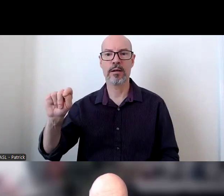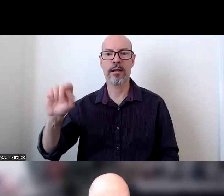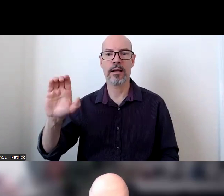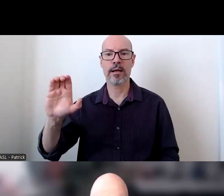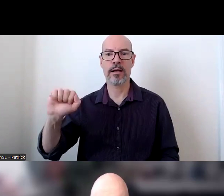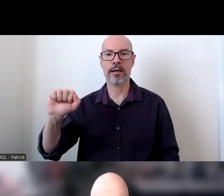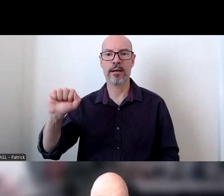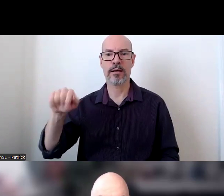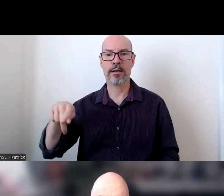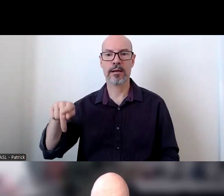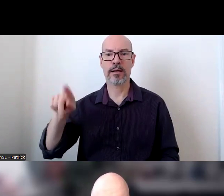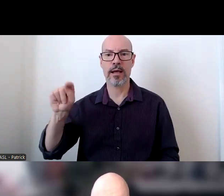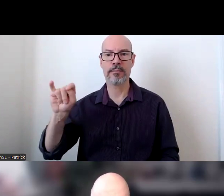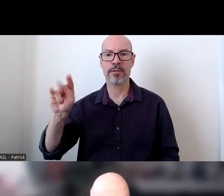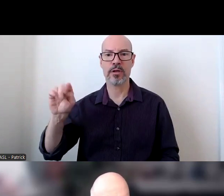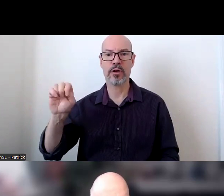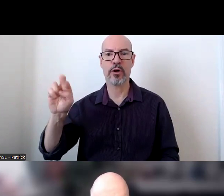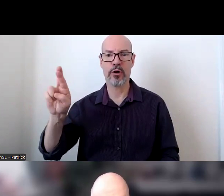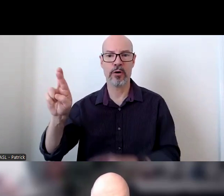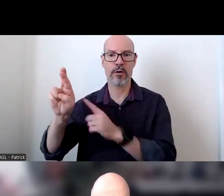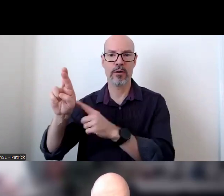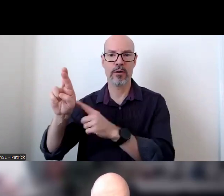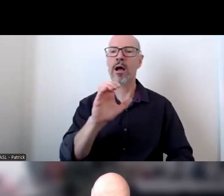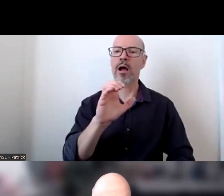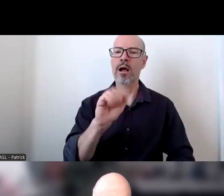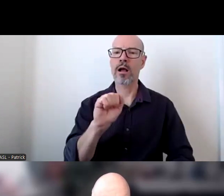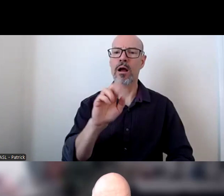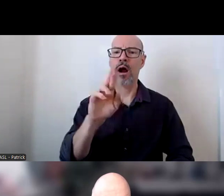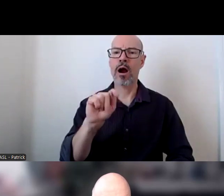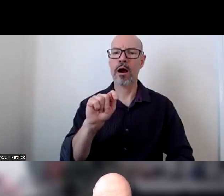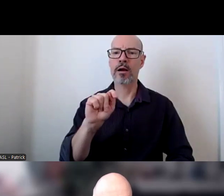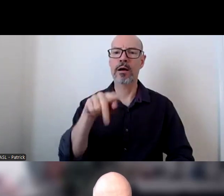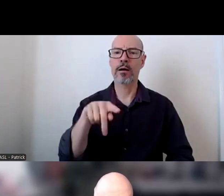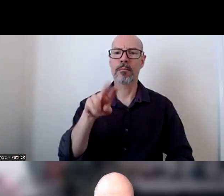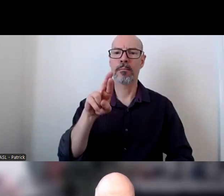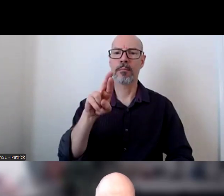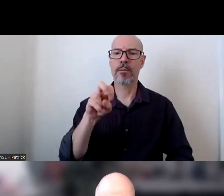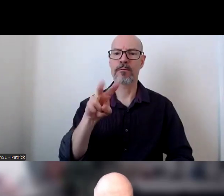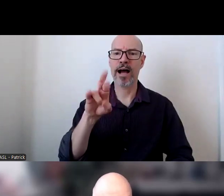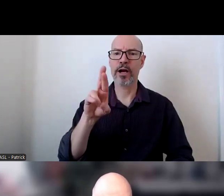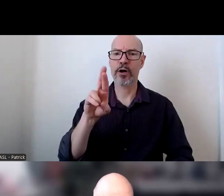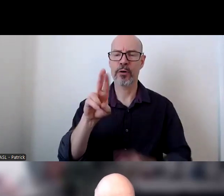. When somebody says, you need to get a CART provider, people say what is a CART provider? People associate carts with